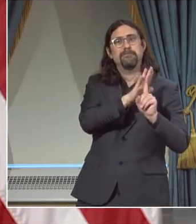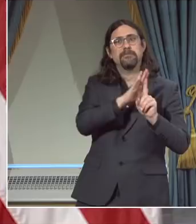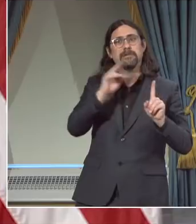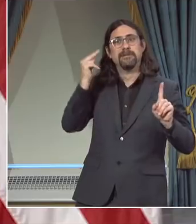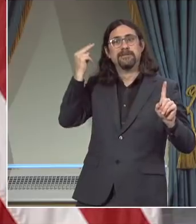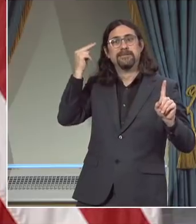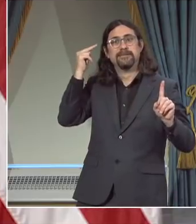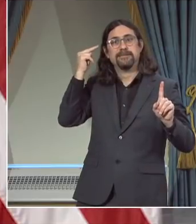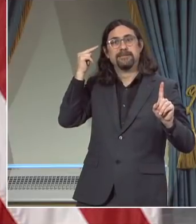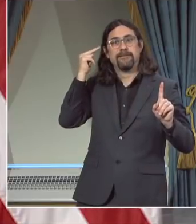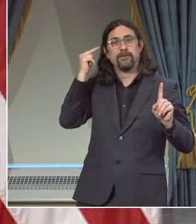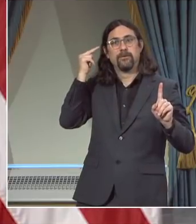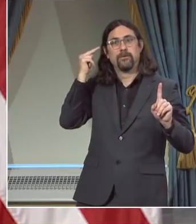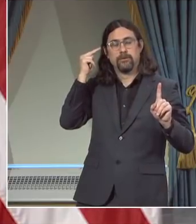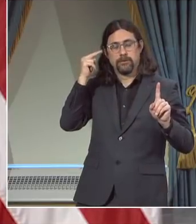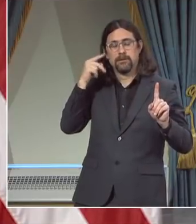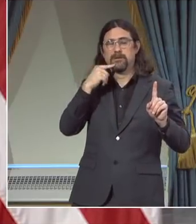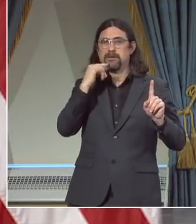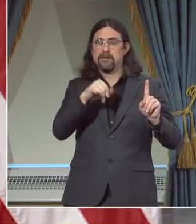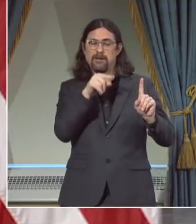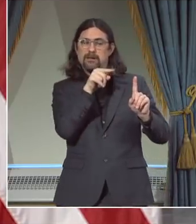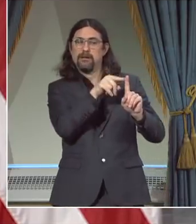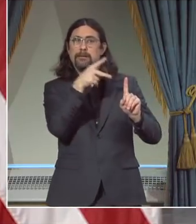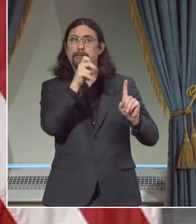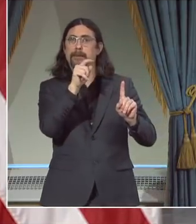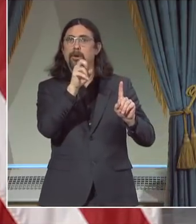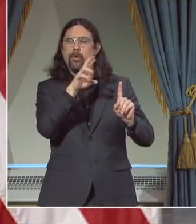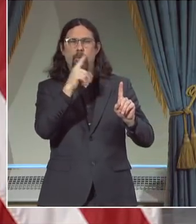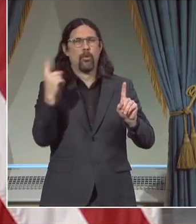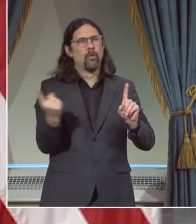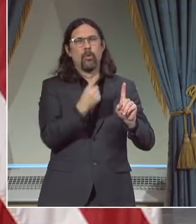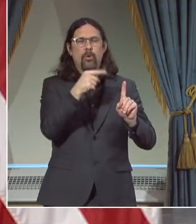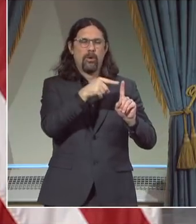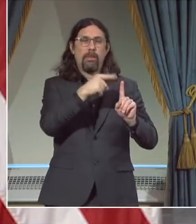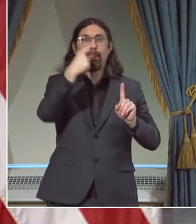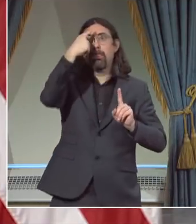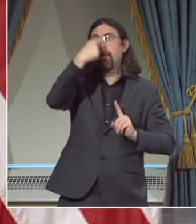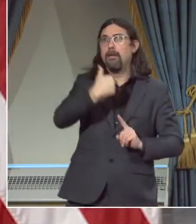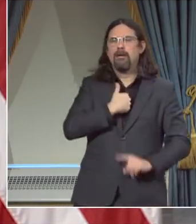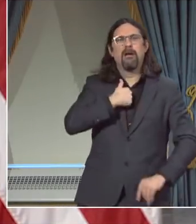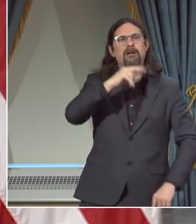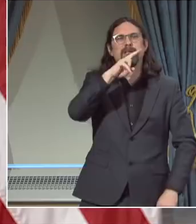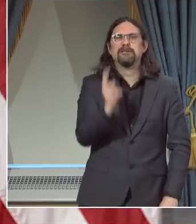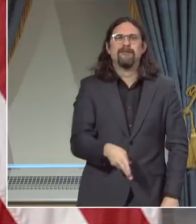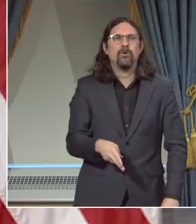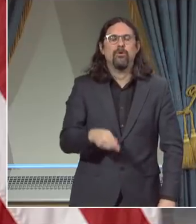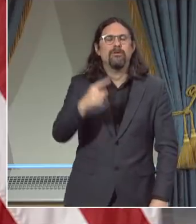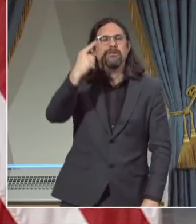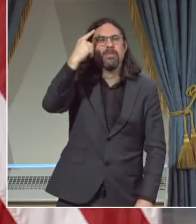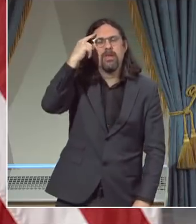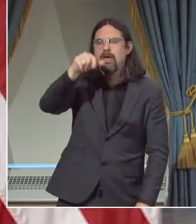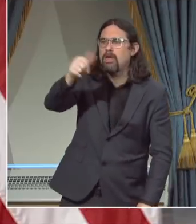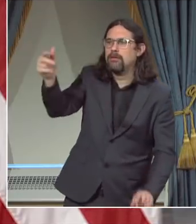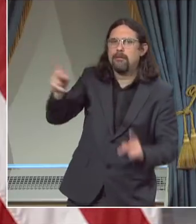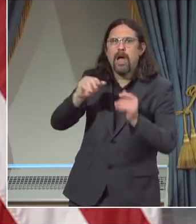PETROVSKI. THE MOST LOVING, ENTHUSIASTIC MAN, ALWAYS PUTTING OTHERS BEFORE MSHIEL F. YOU SEE THIS REALLY PAINFUL PATTERN HERE OF